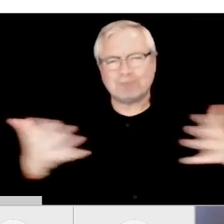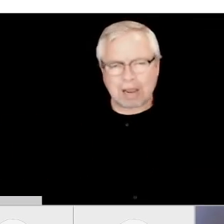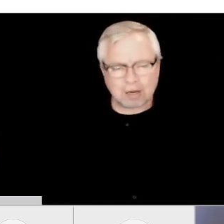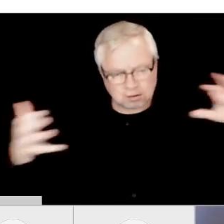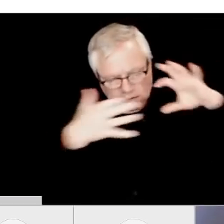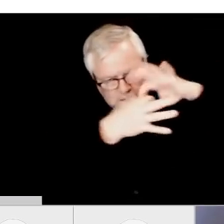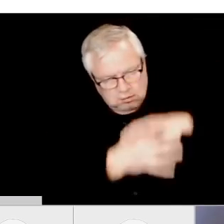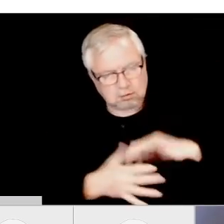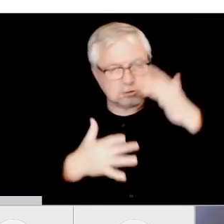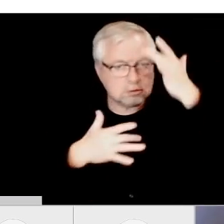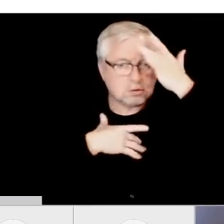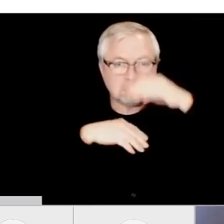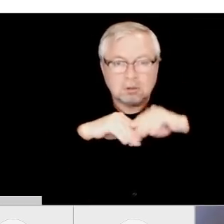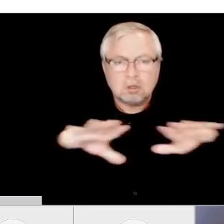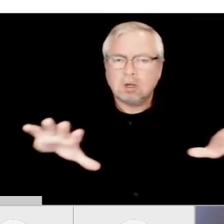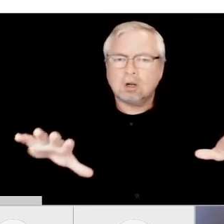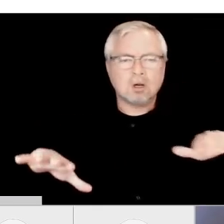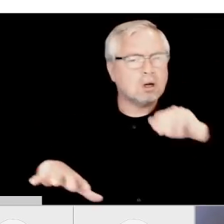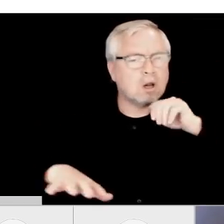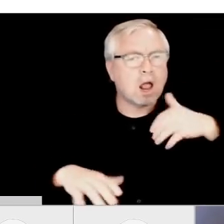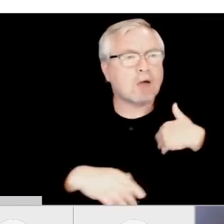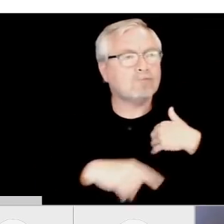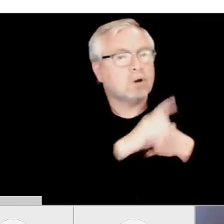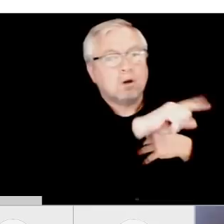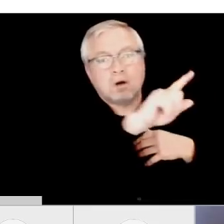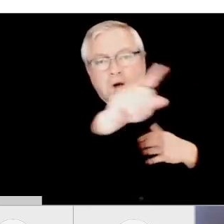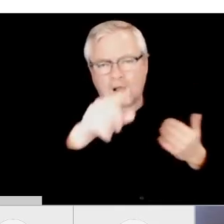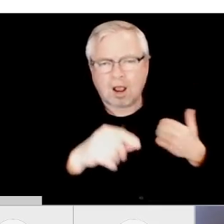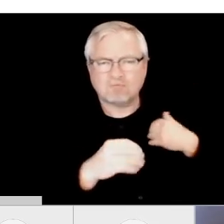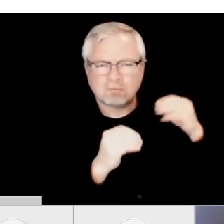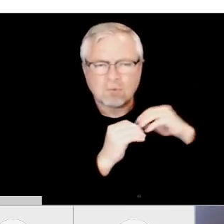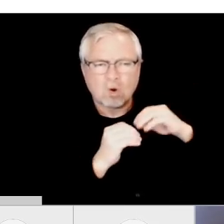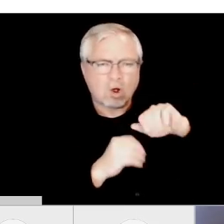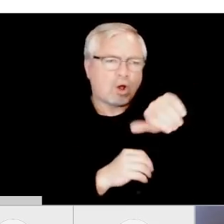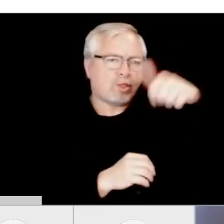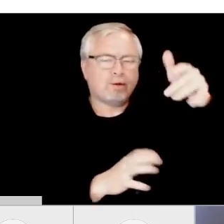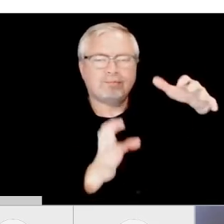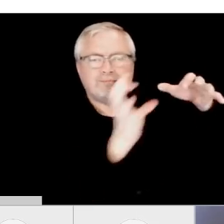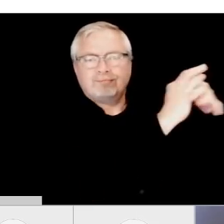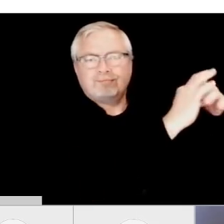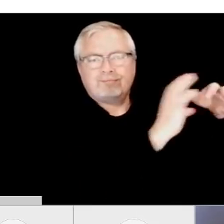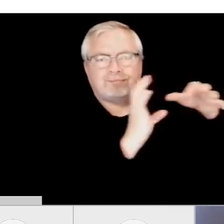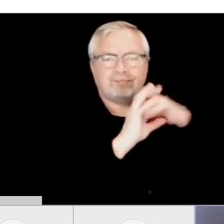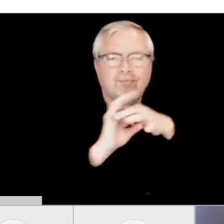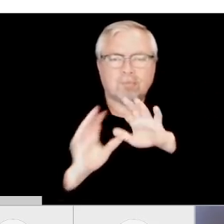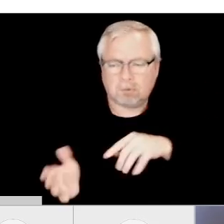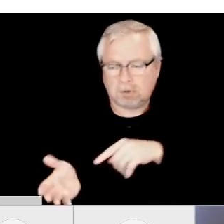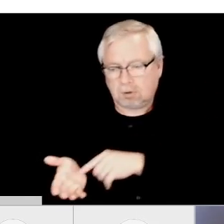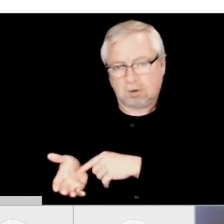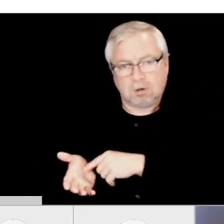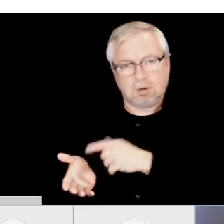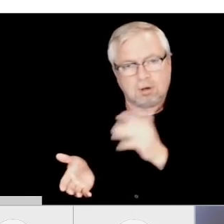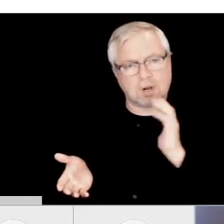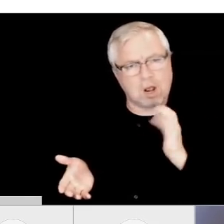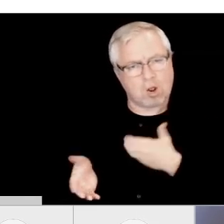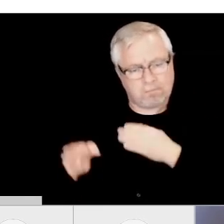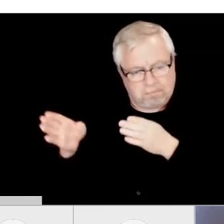that we are being very public with within the department. It is certainly, our intent to be very clear with the data.